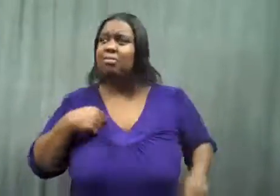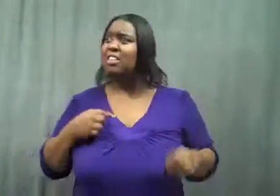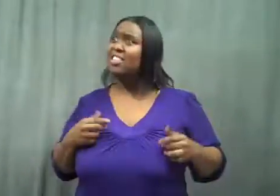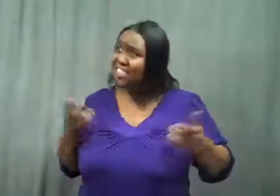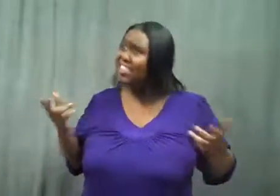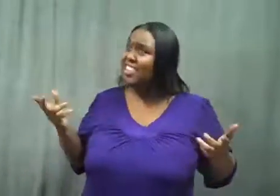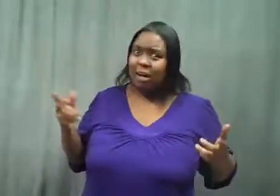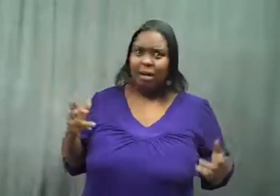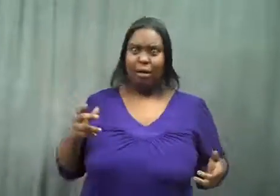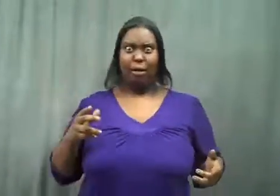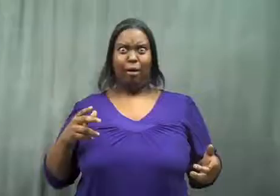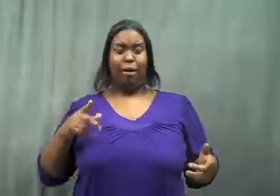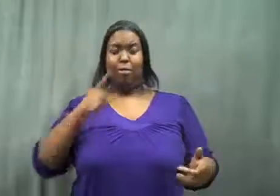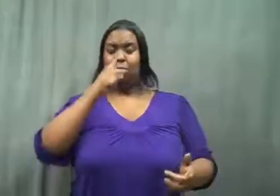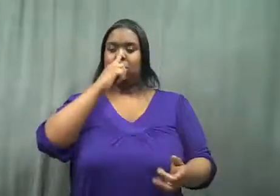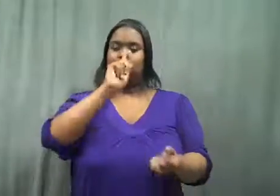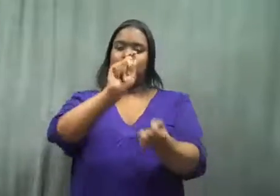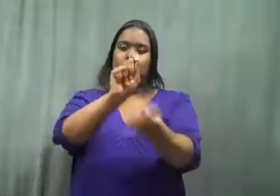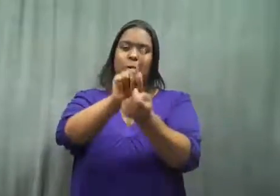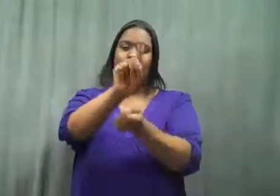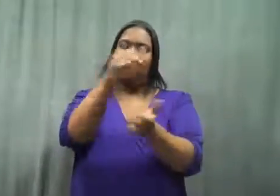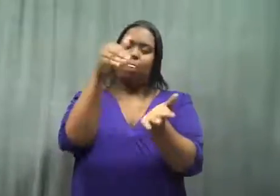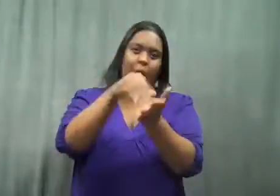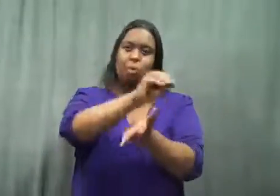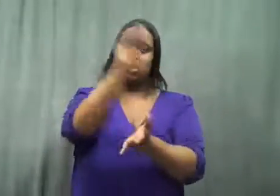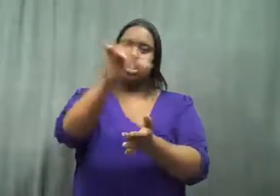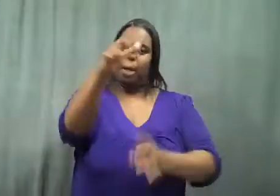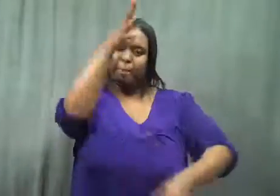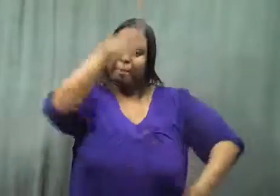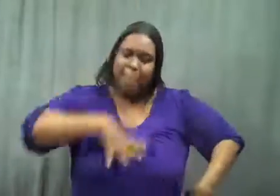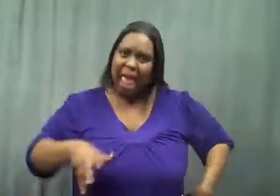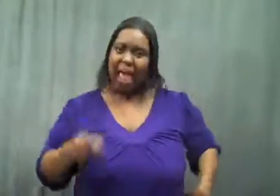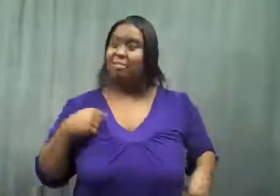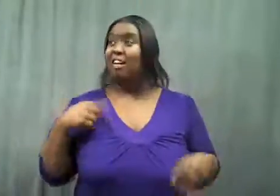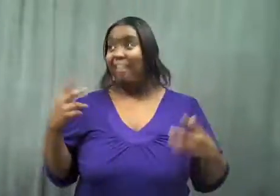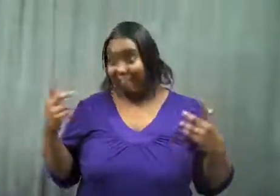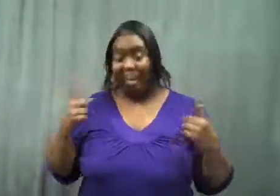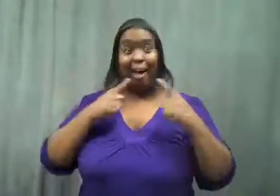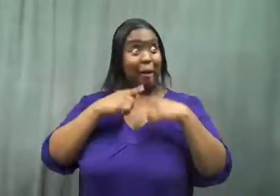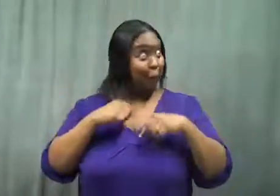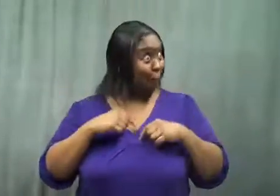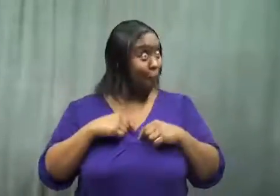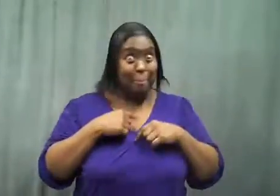He said I looked 1000% like a man!